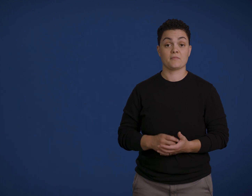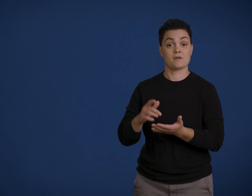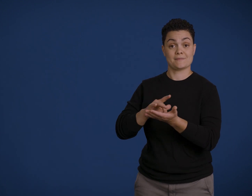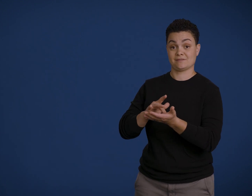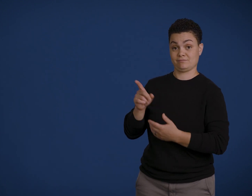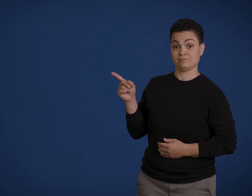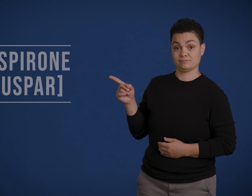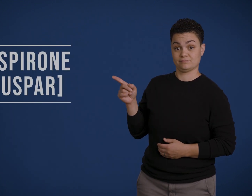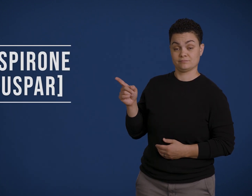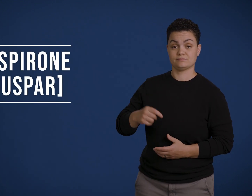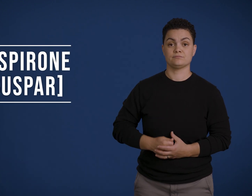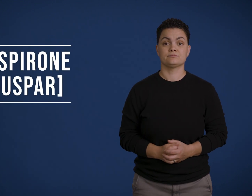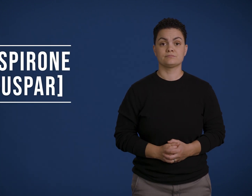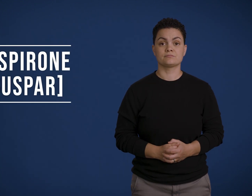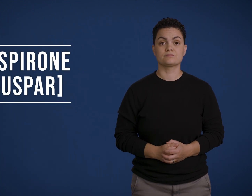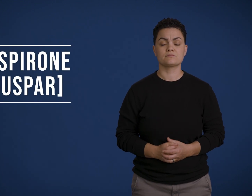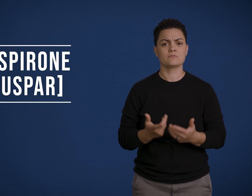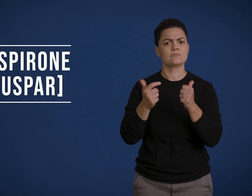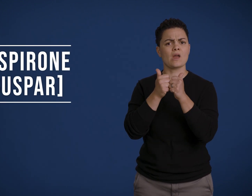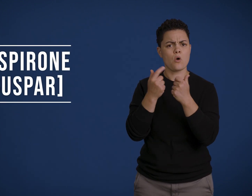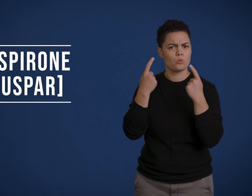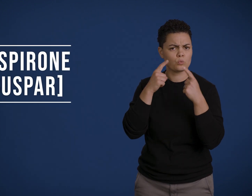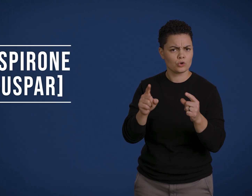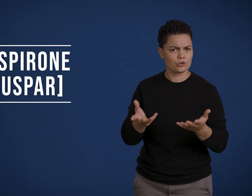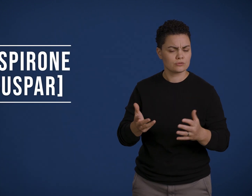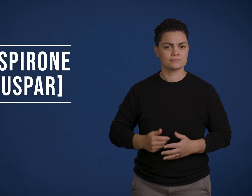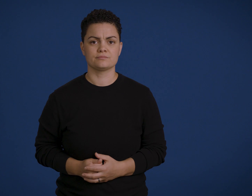The next type of medication is Buspirone, also called Buspar: